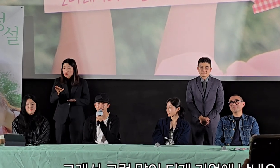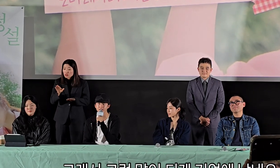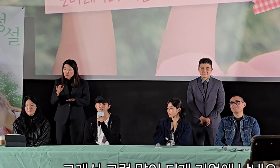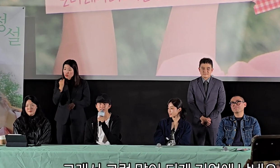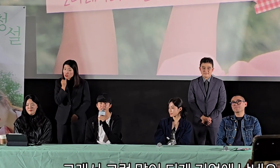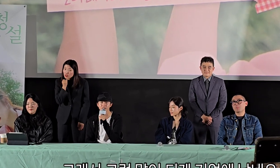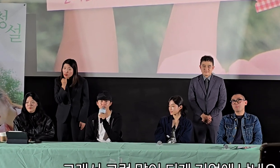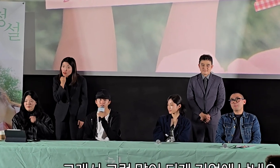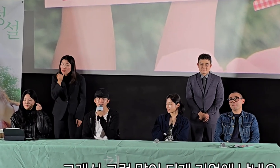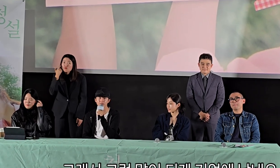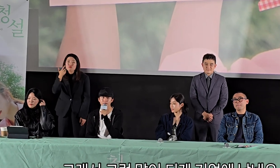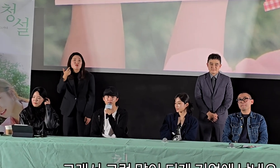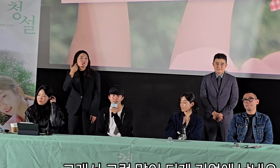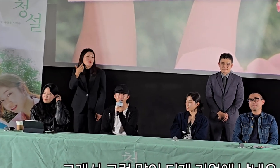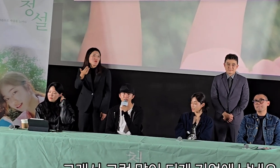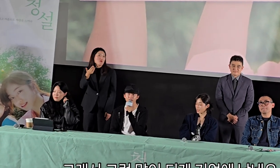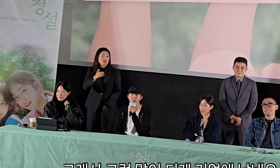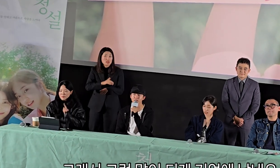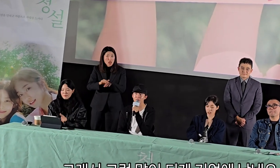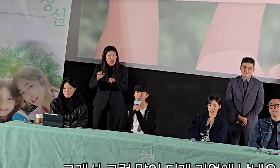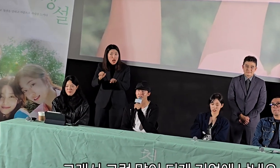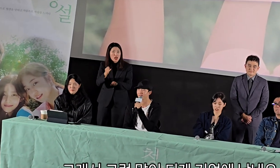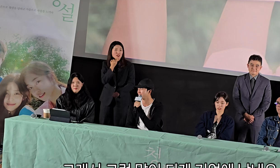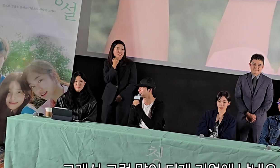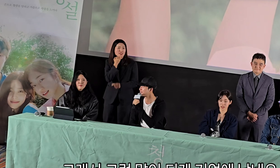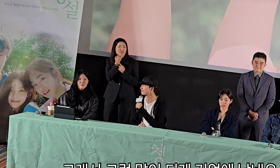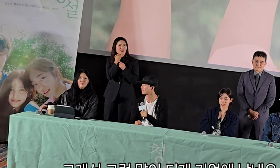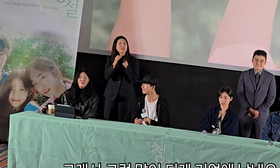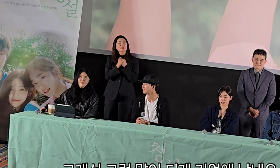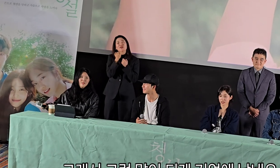So, those words really stick in my mind.